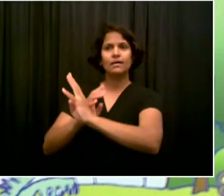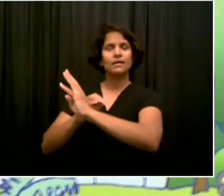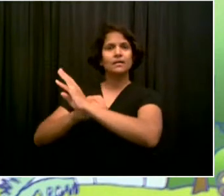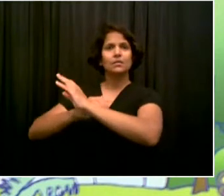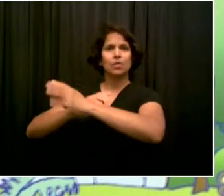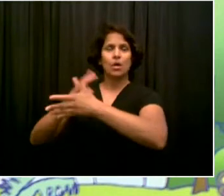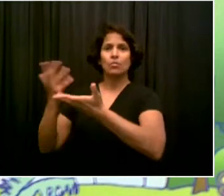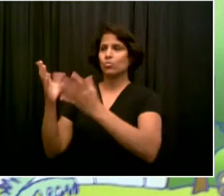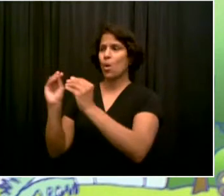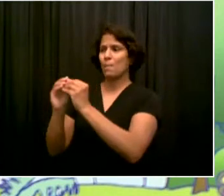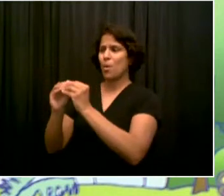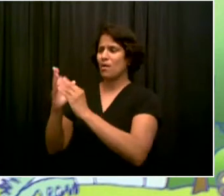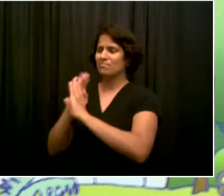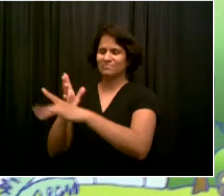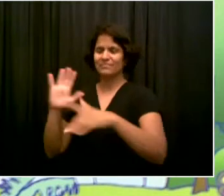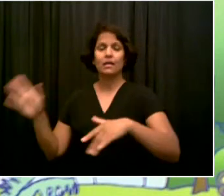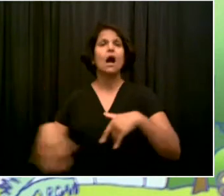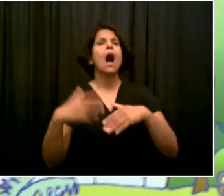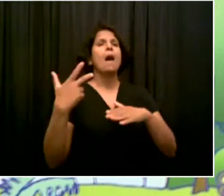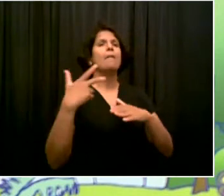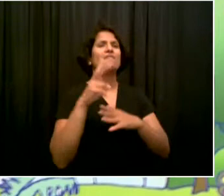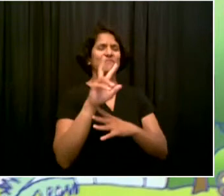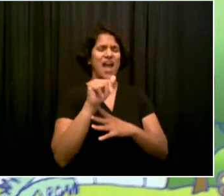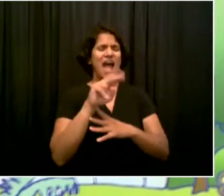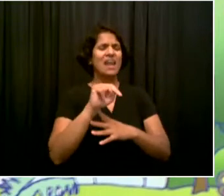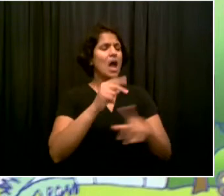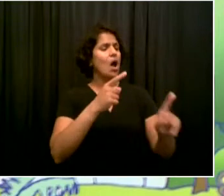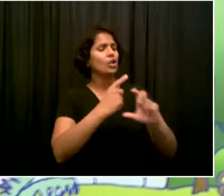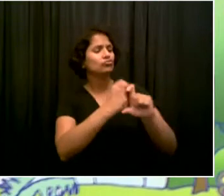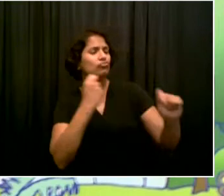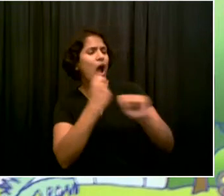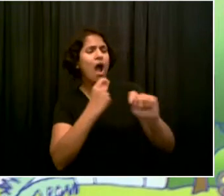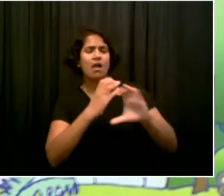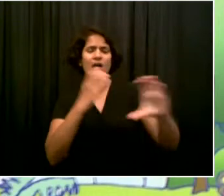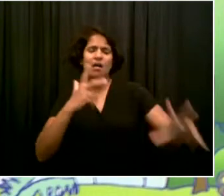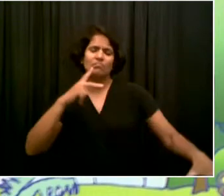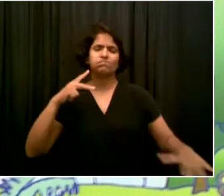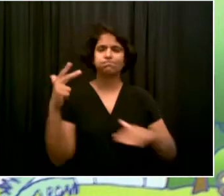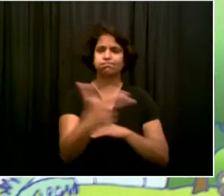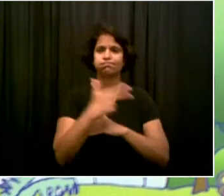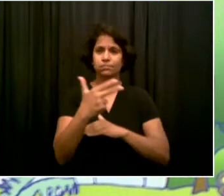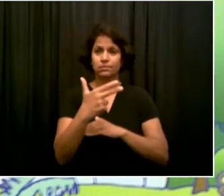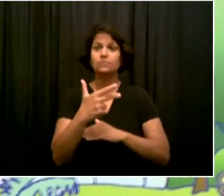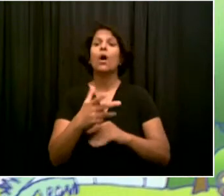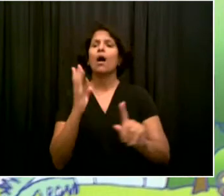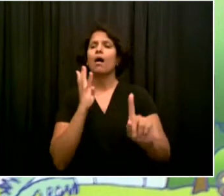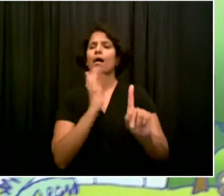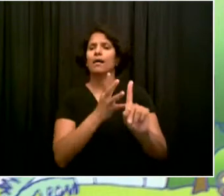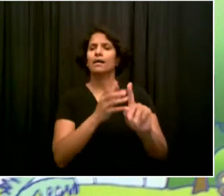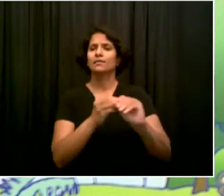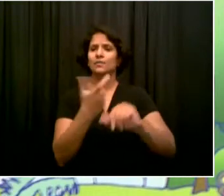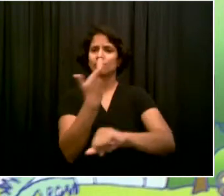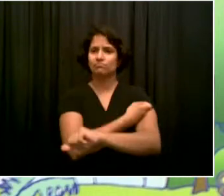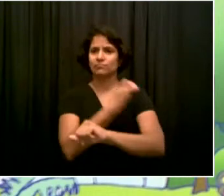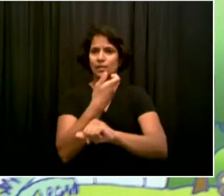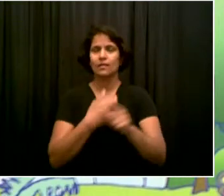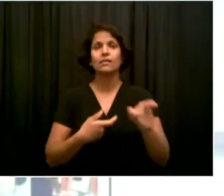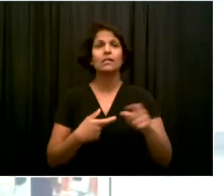INTO THE MOBILE EFFORTS. DR. CHOKSHI WILL CHARACTERIZE THEM, I DON'T OKNW W HOMCHU